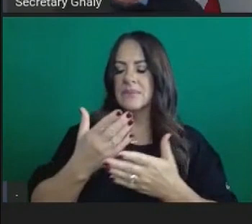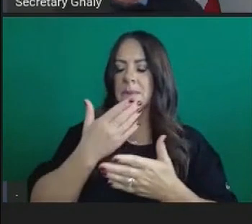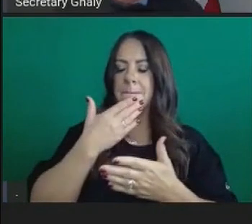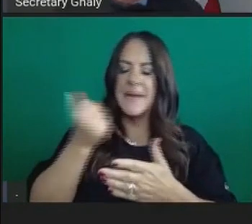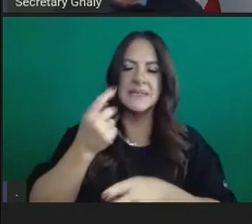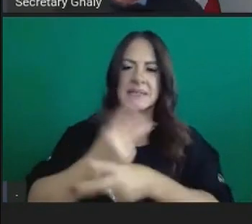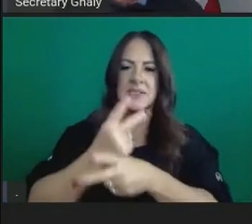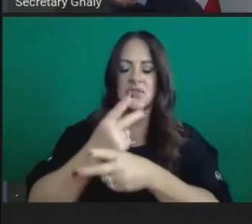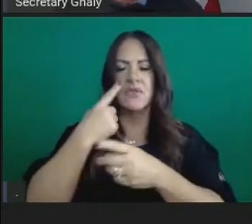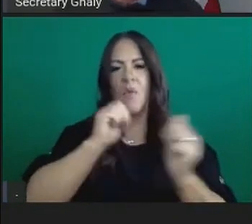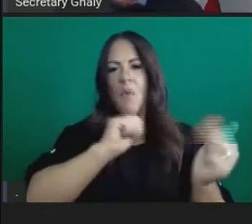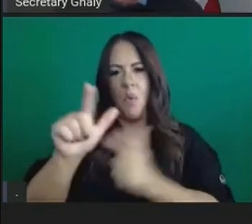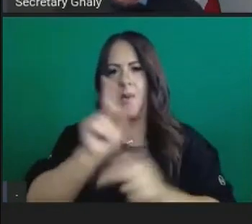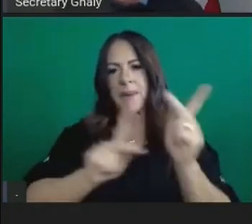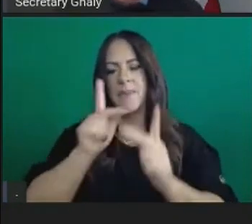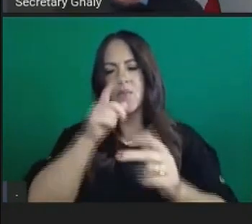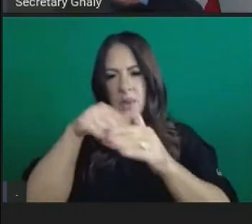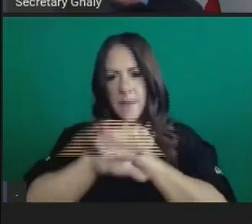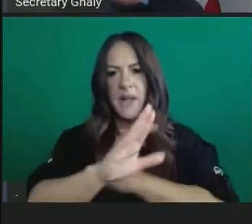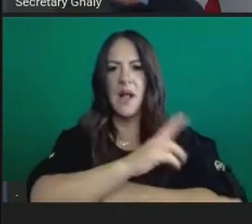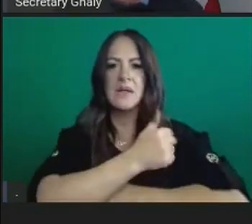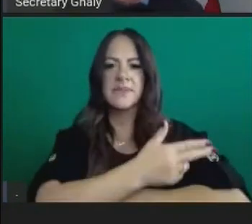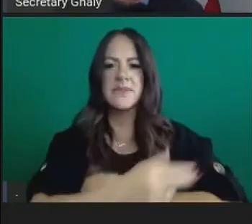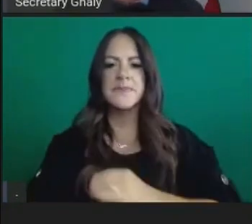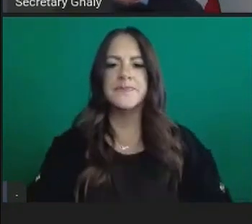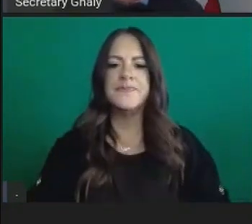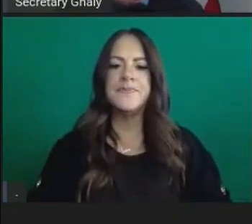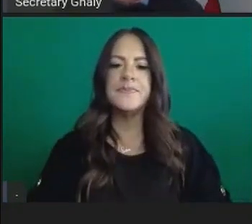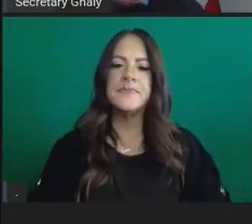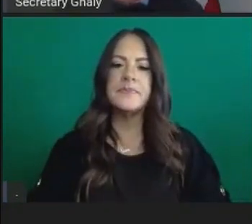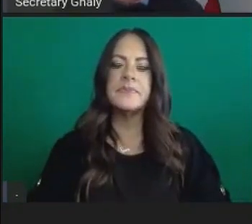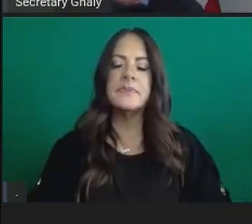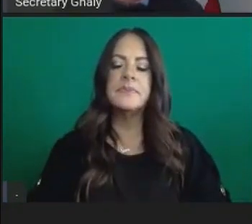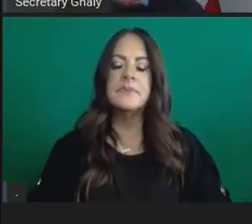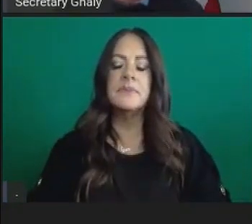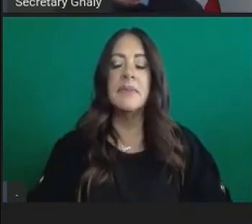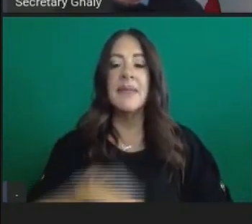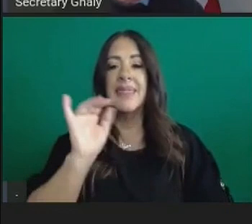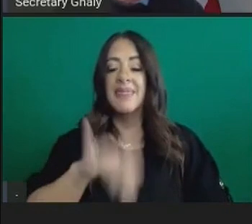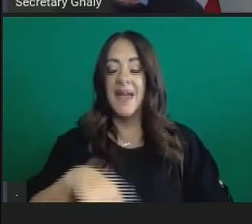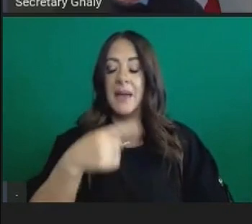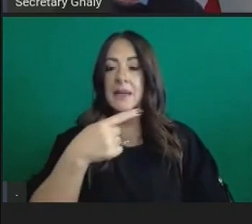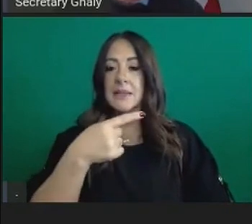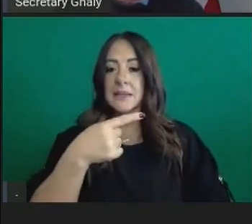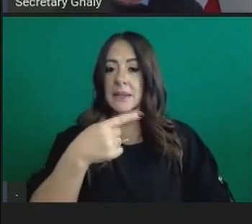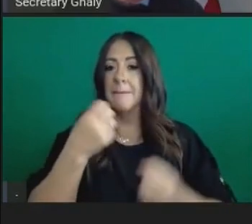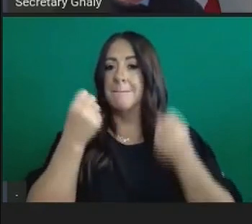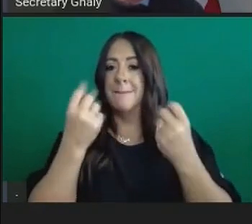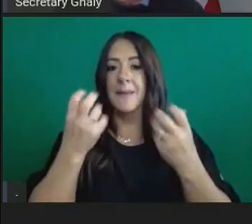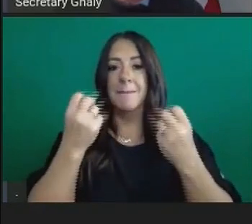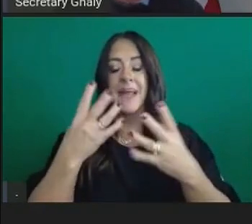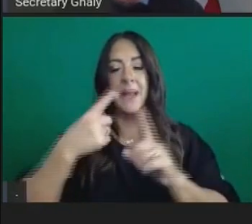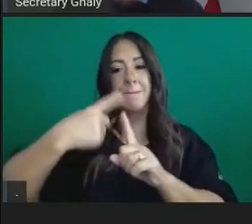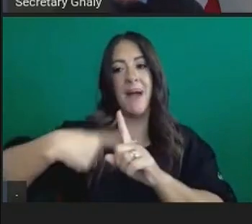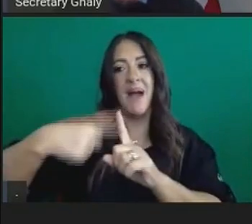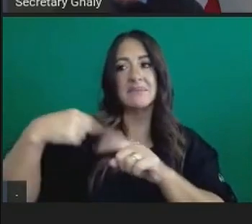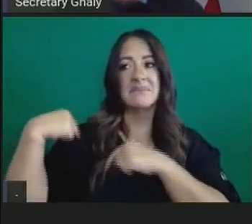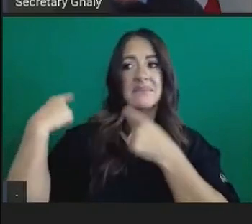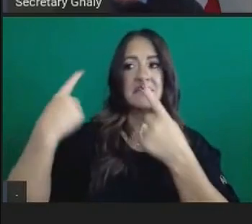TO THEIR LIMIT. TO ENSURE THE BEST CARE POSSIBLE IS DELIVERED TO EVERYBODY.